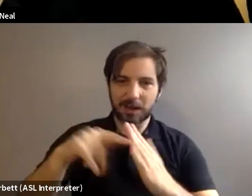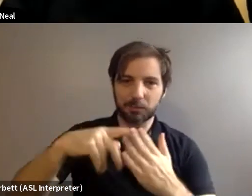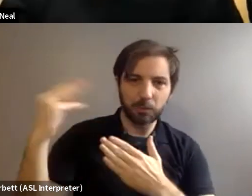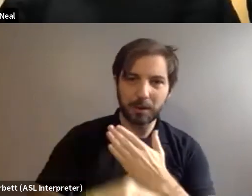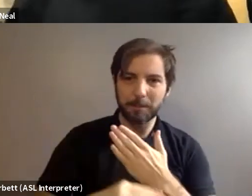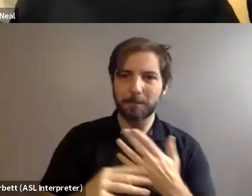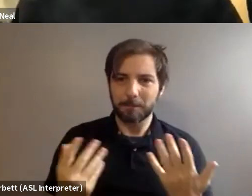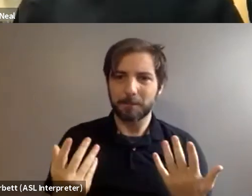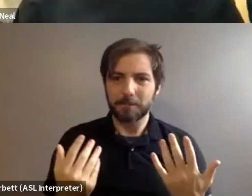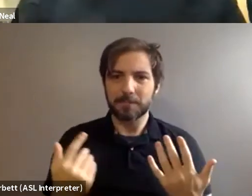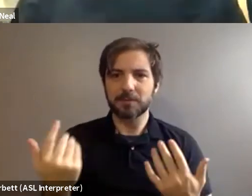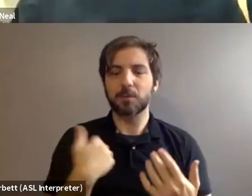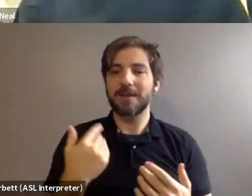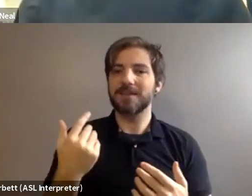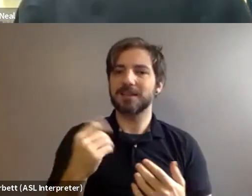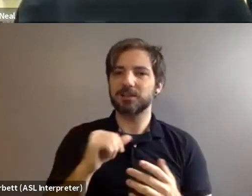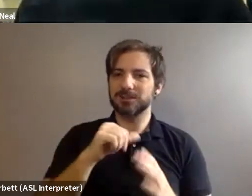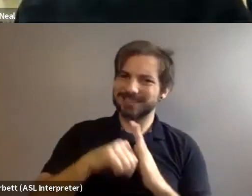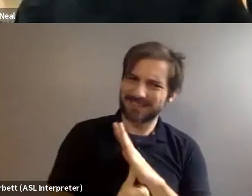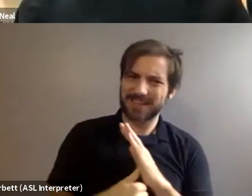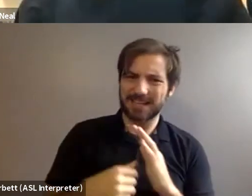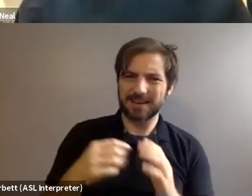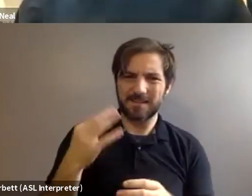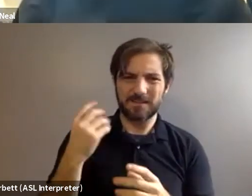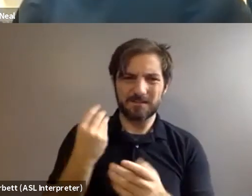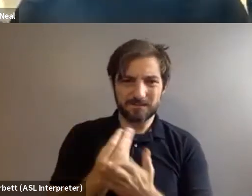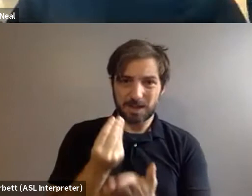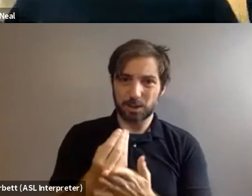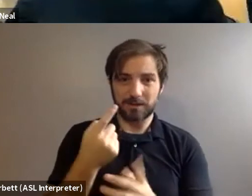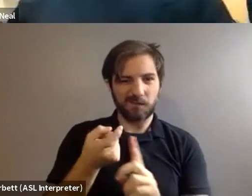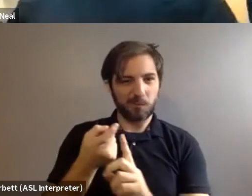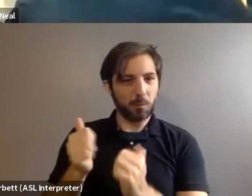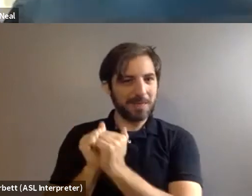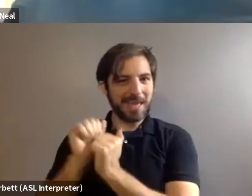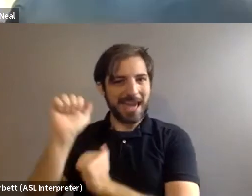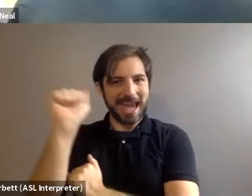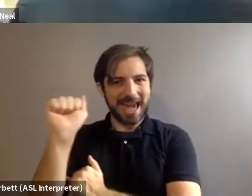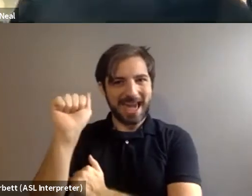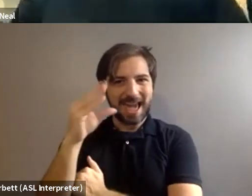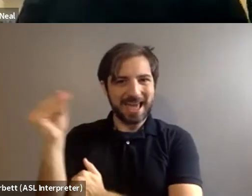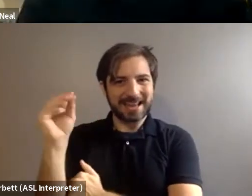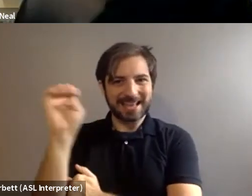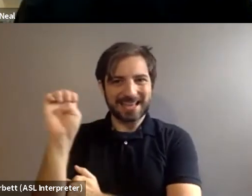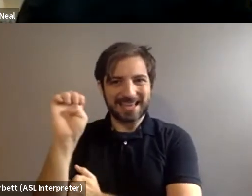funders of a e is that they are really interested in organizations that are going to have um